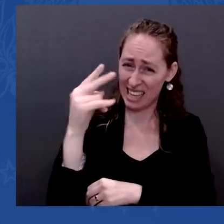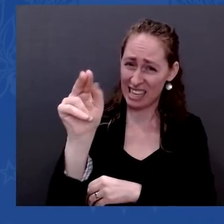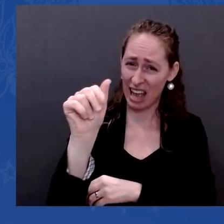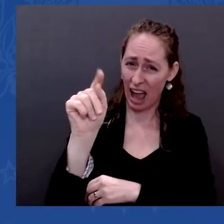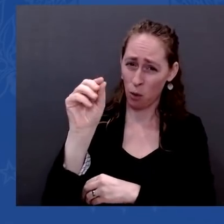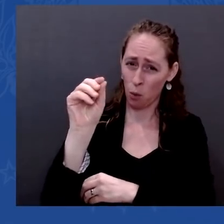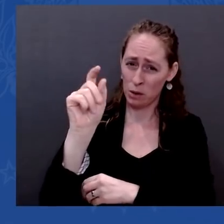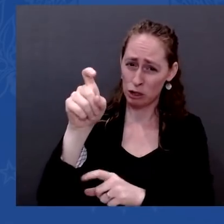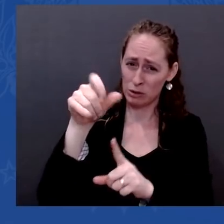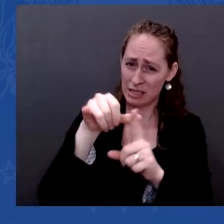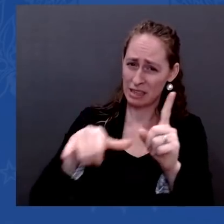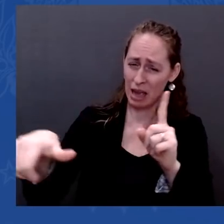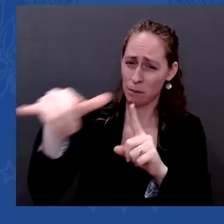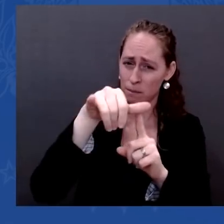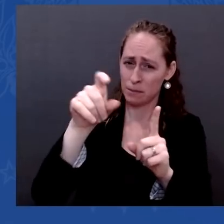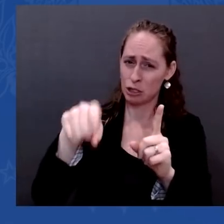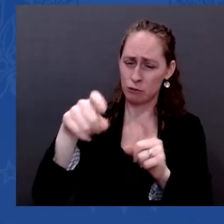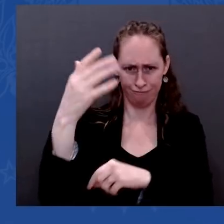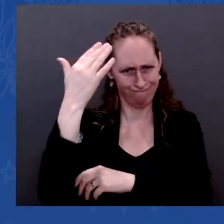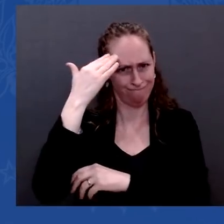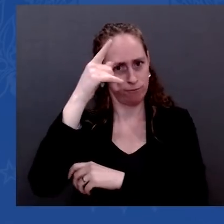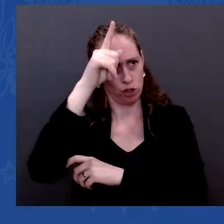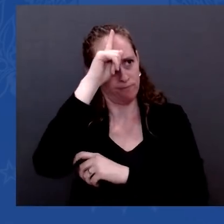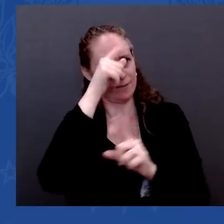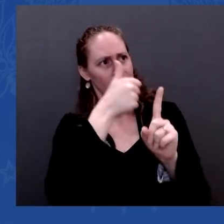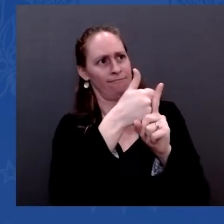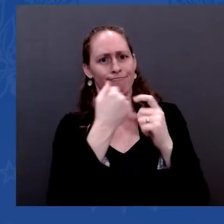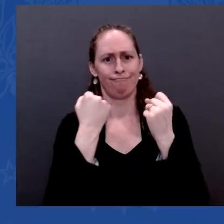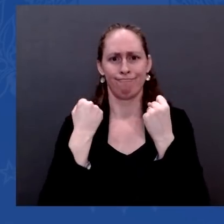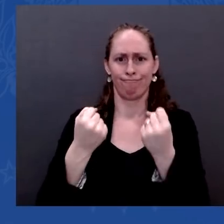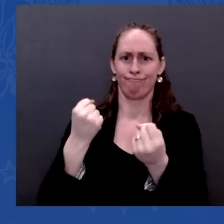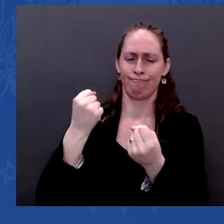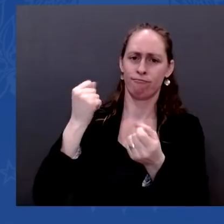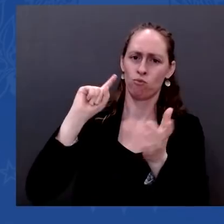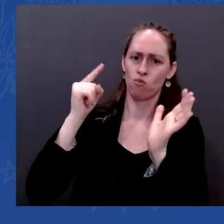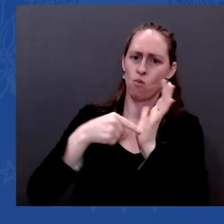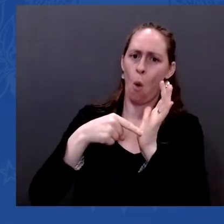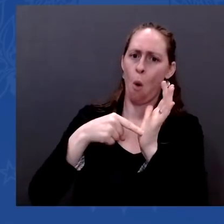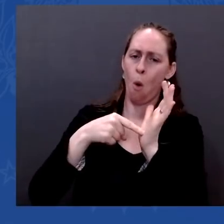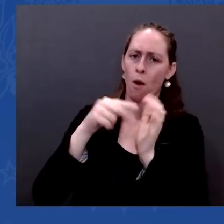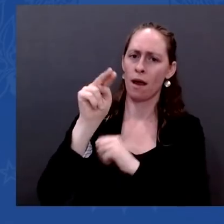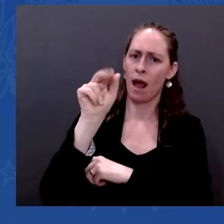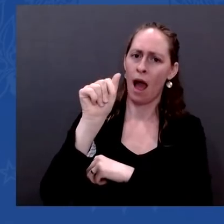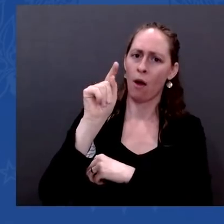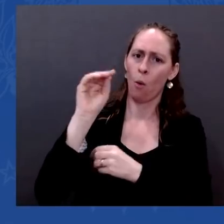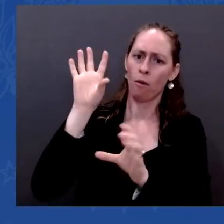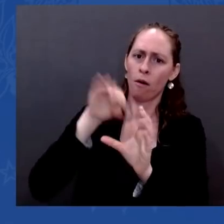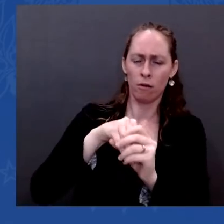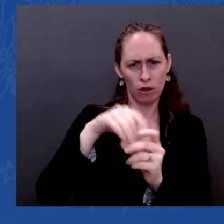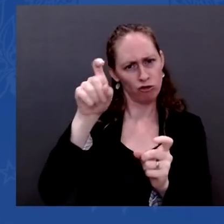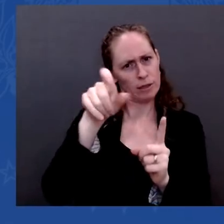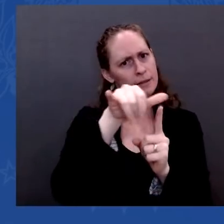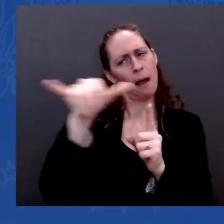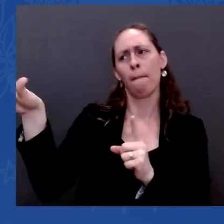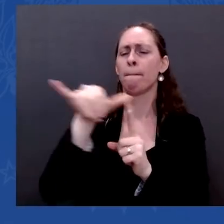should also deliver heavy weapons to Ukraine? And Ukraine has asked Germany to do so.